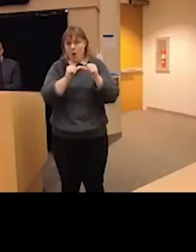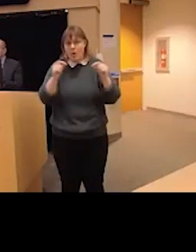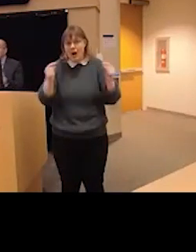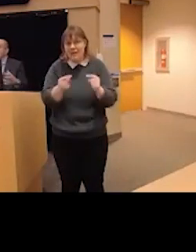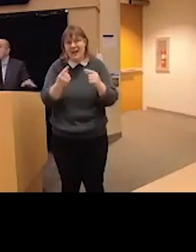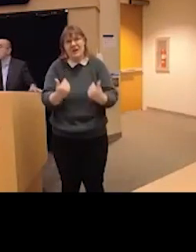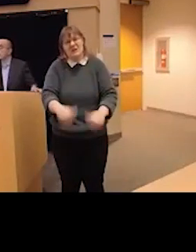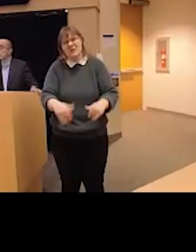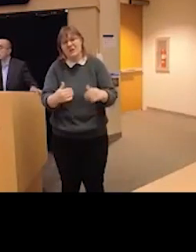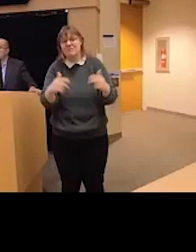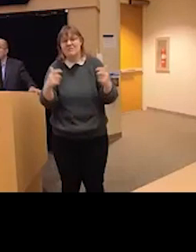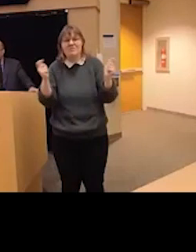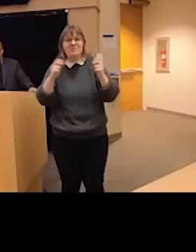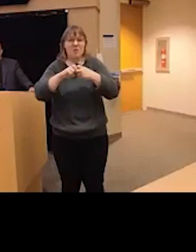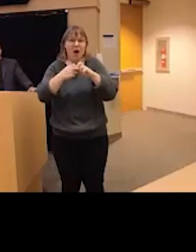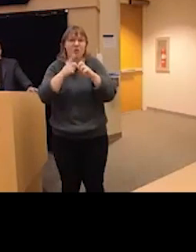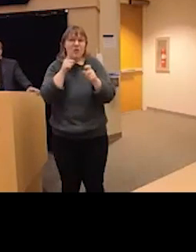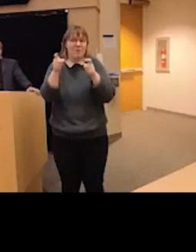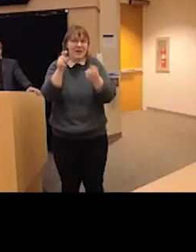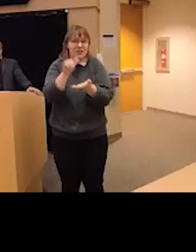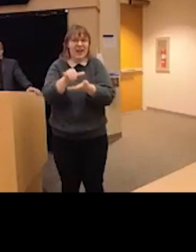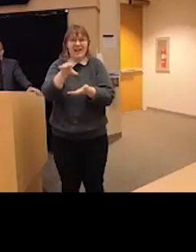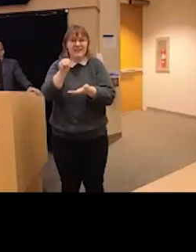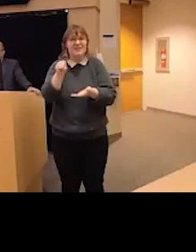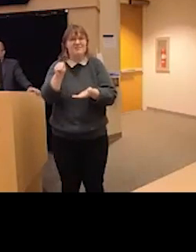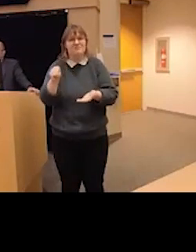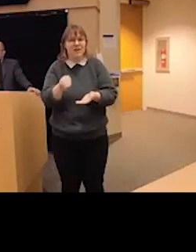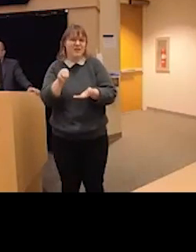a huge rampant problem poorly managed chronic pain there's 50 million adts United States um